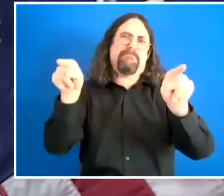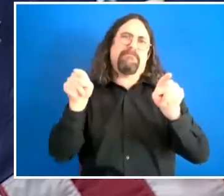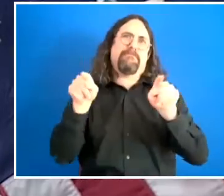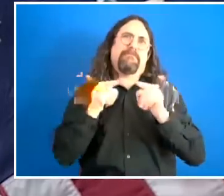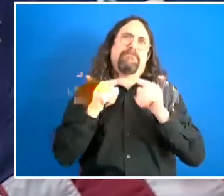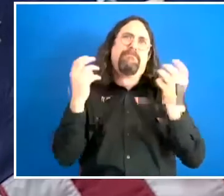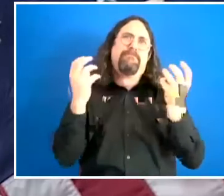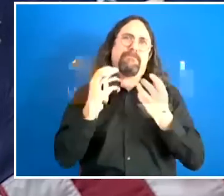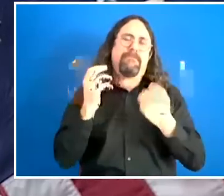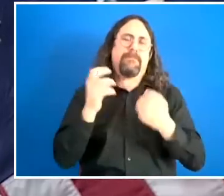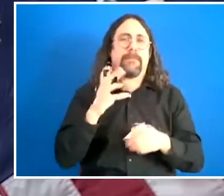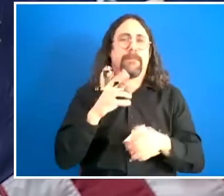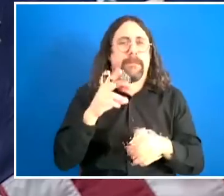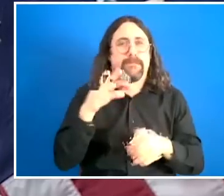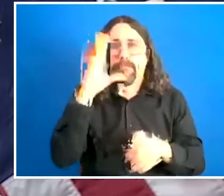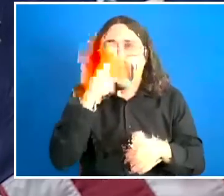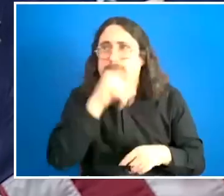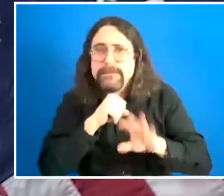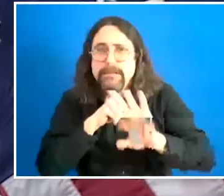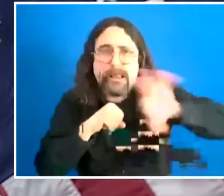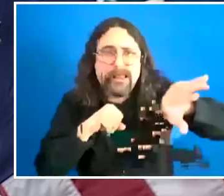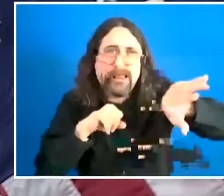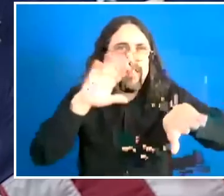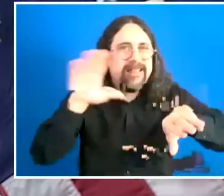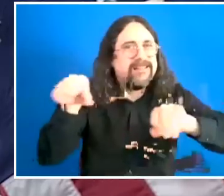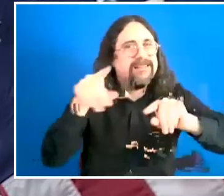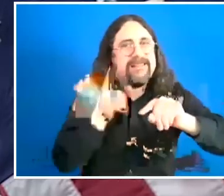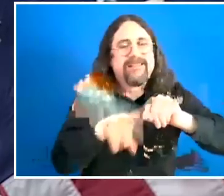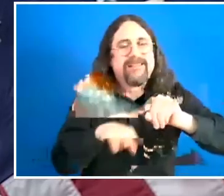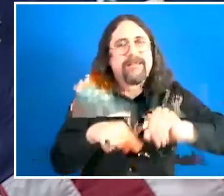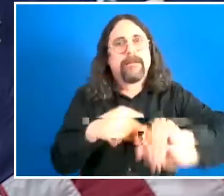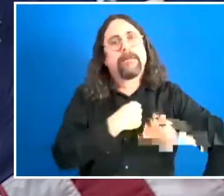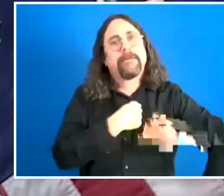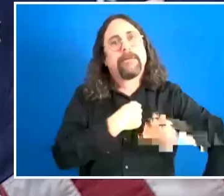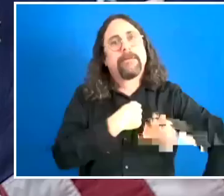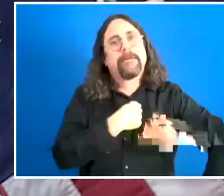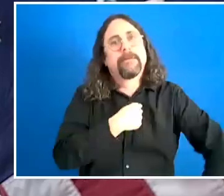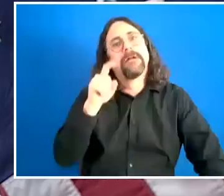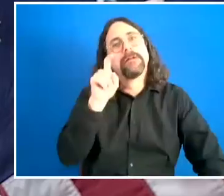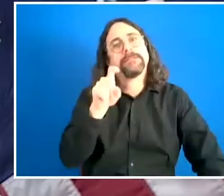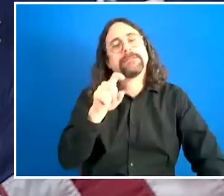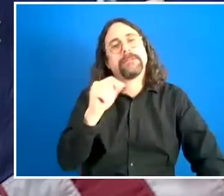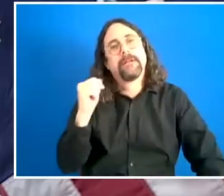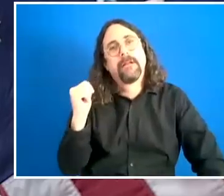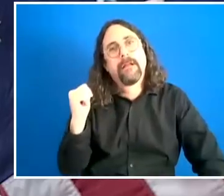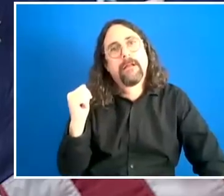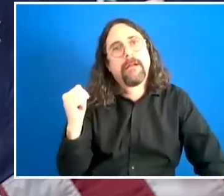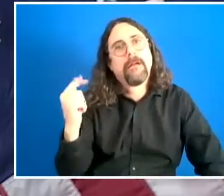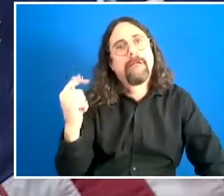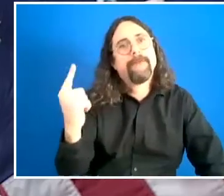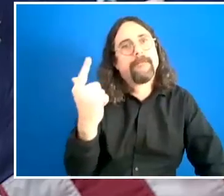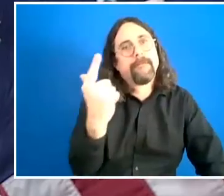TO YOU TO BUILD THE FRAME WORK TO KEEP YOU SAFE AND BRIN GUSA BCK AND ALSO WE OWE IT TO YOU TO UNLEASH